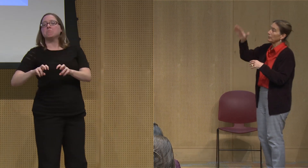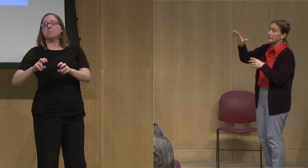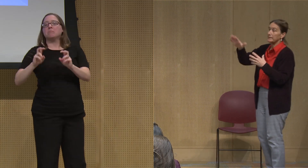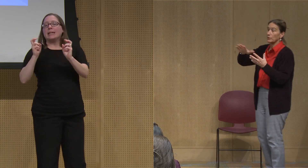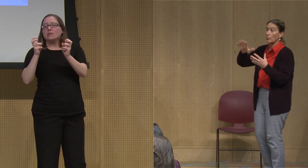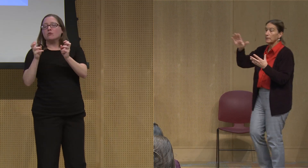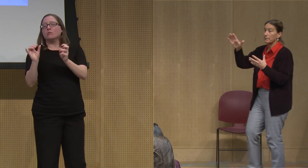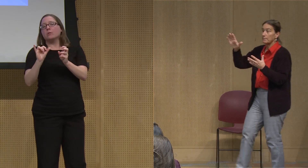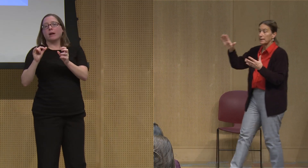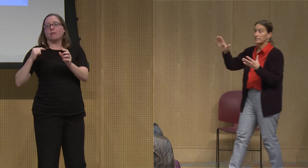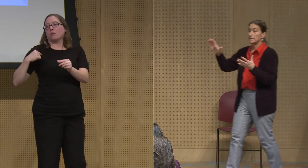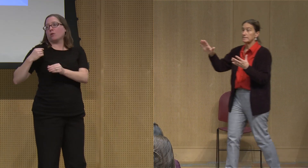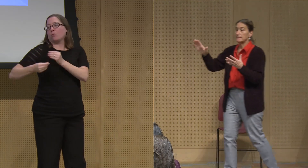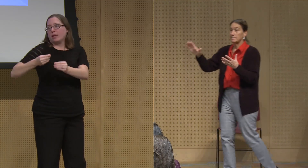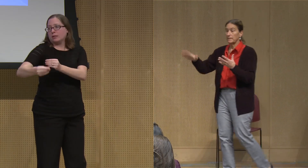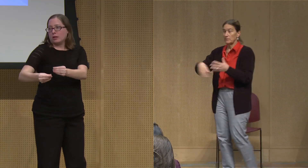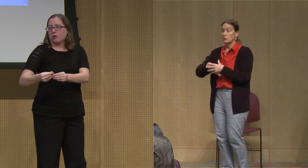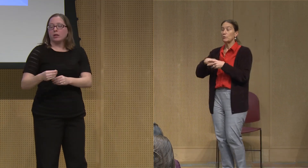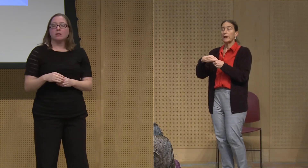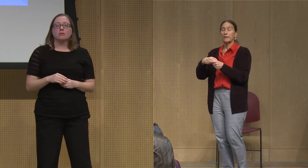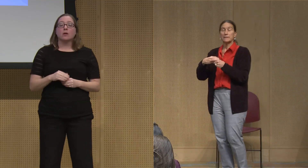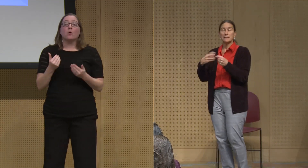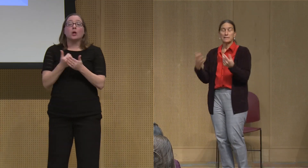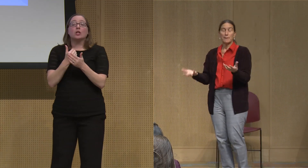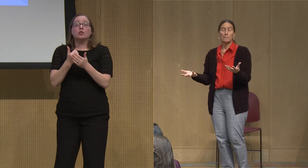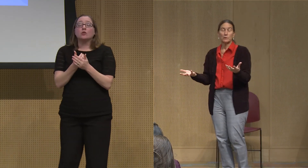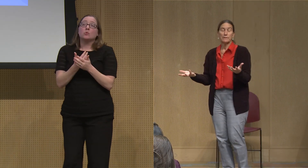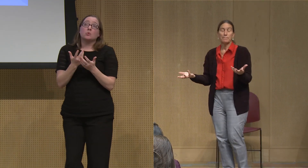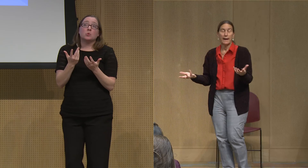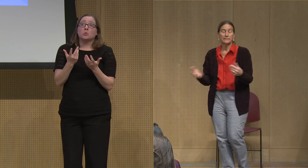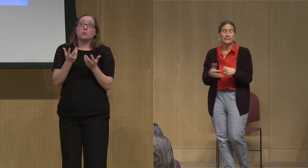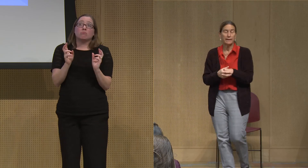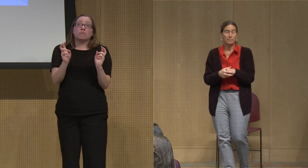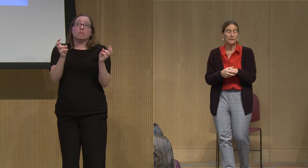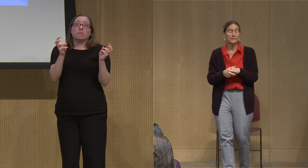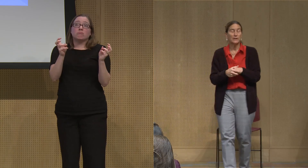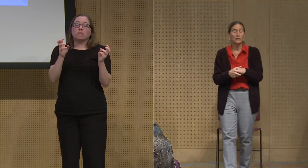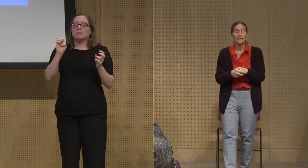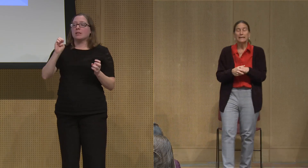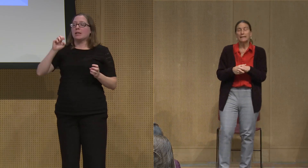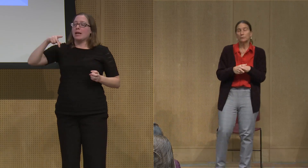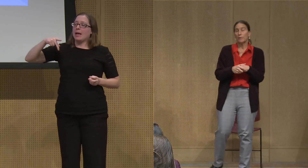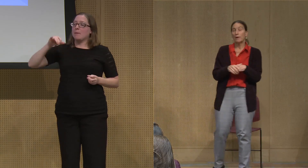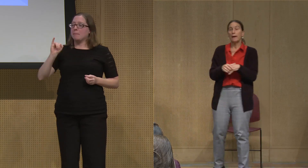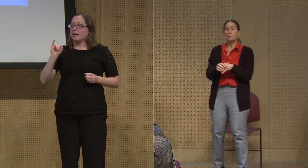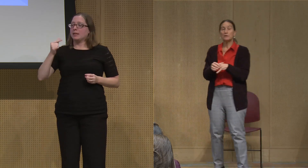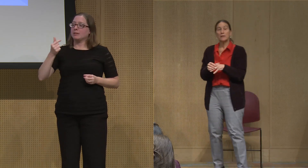SO ONE OF THE BIG NEW AREAS THAT'S BEEN EMERGING IN THE PAST 10-PLUS YEARS IS WHAT WE CALL EPIGENETICS.